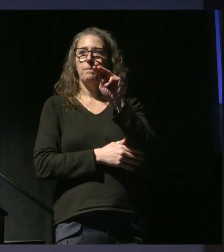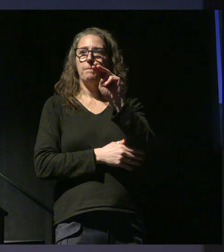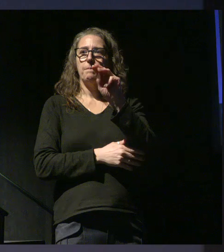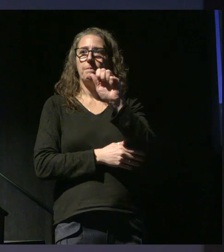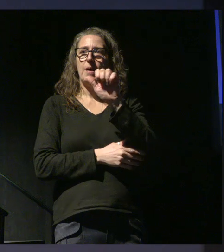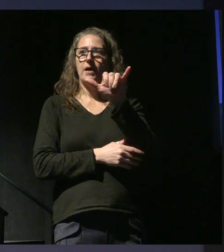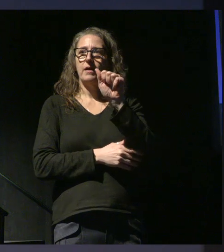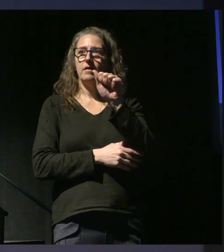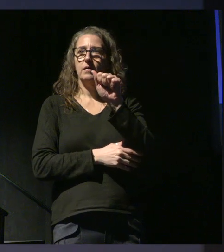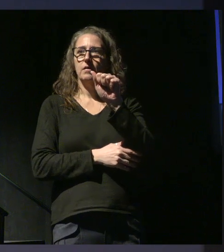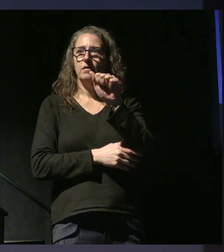this fantastic event.